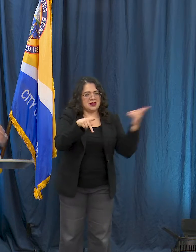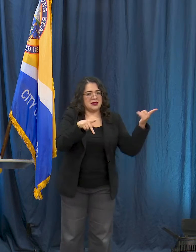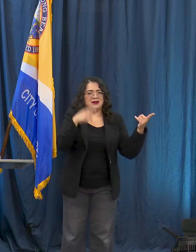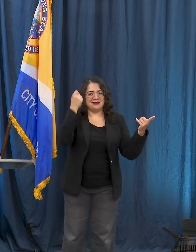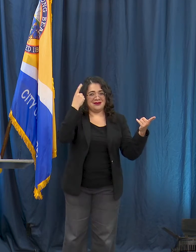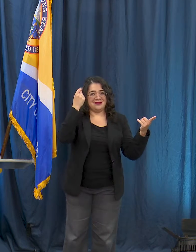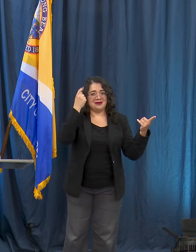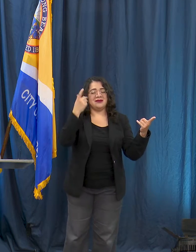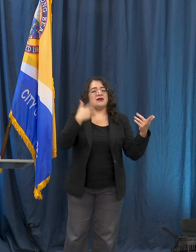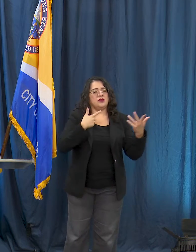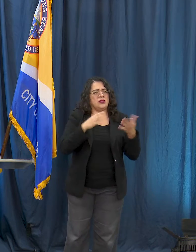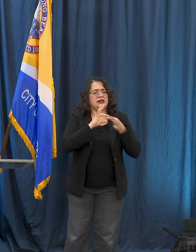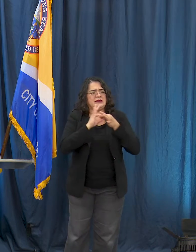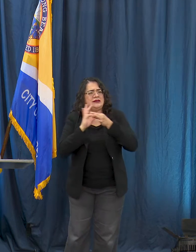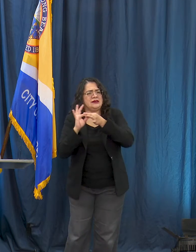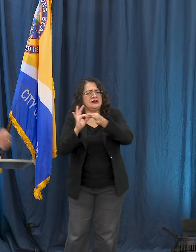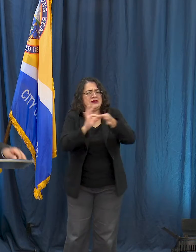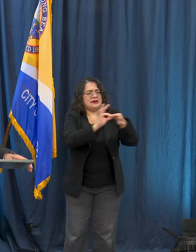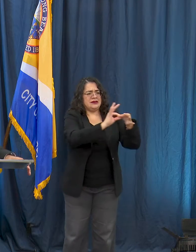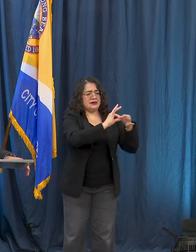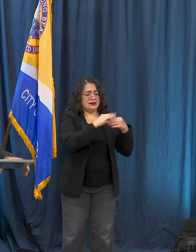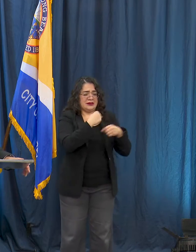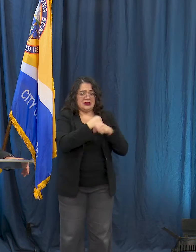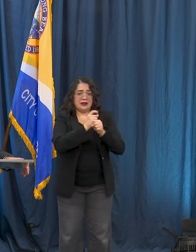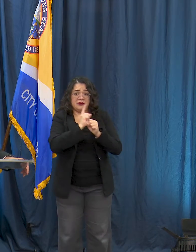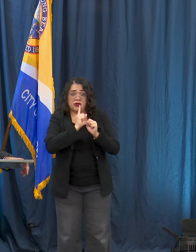to be able to reopen. Some of the activities have already